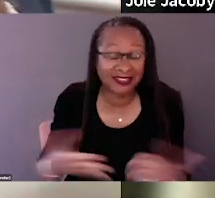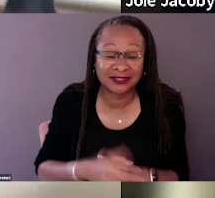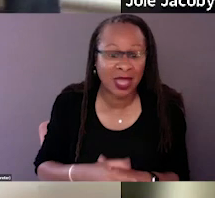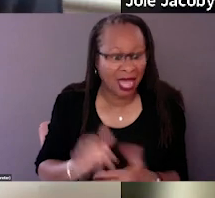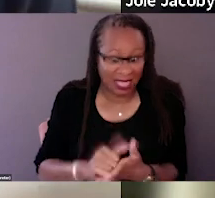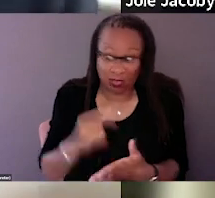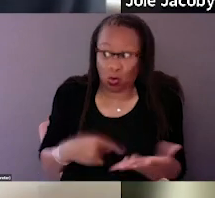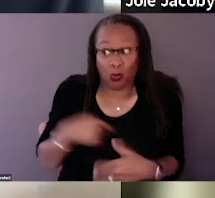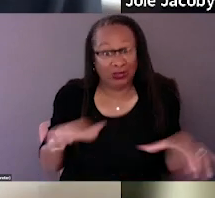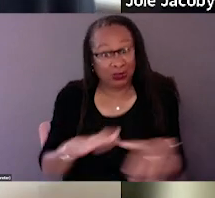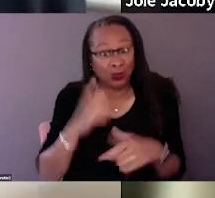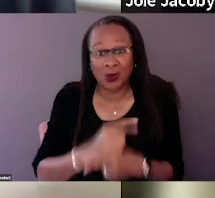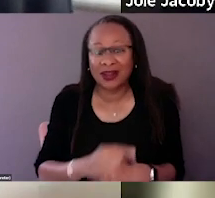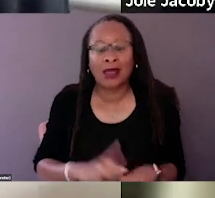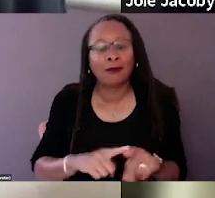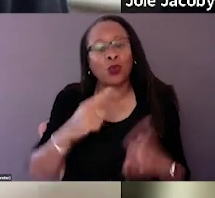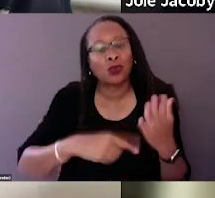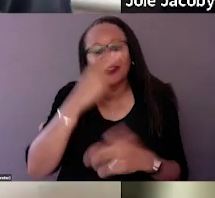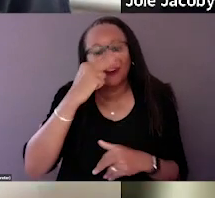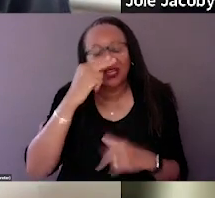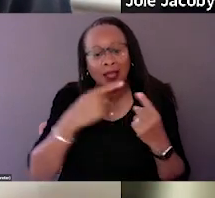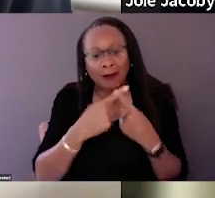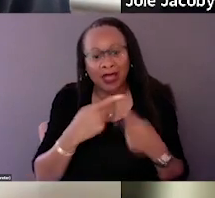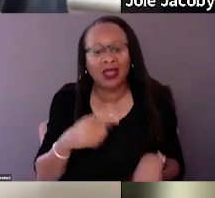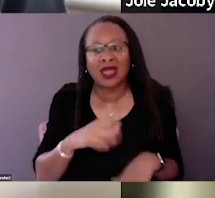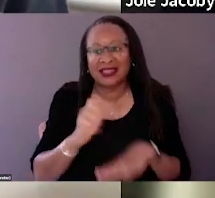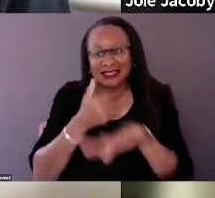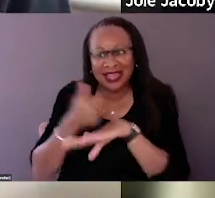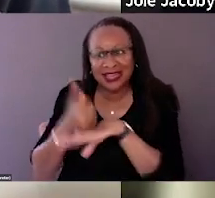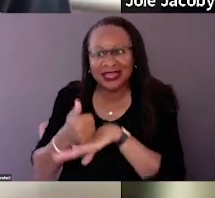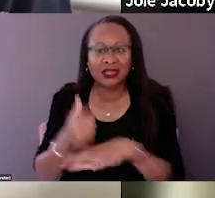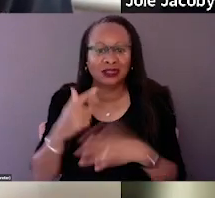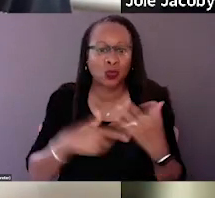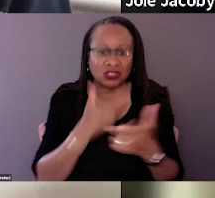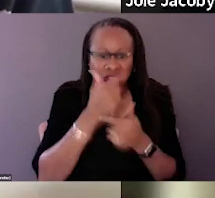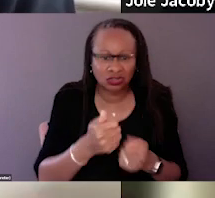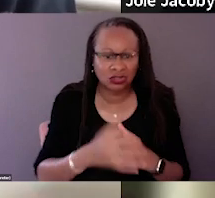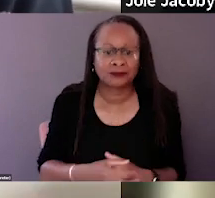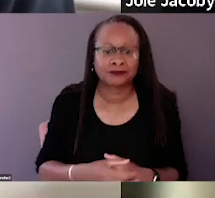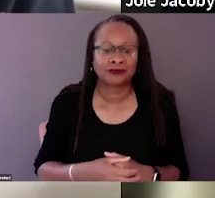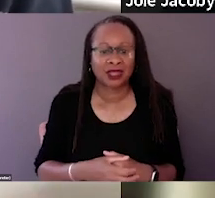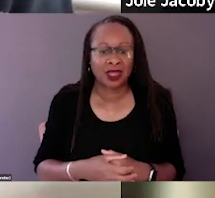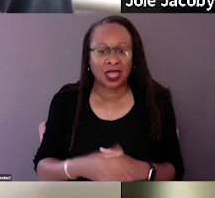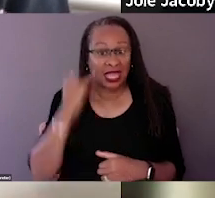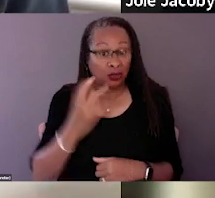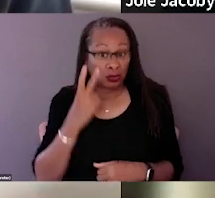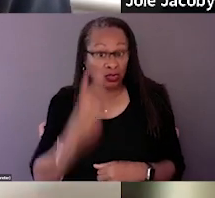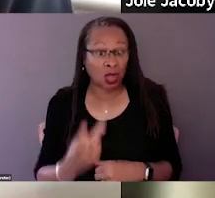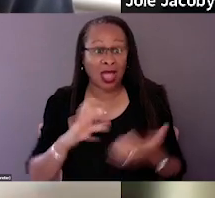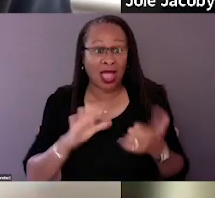But what's funny about the settings, what was interesting, that I think that if you saw them the way we initially had them, it would not feel that way.